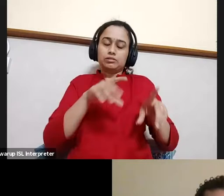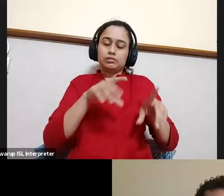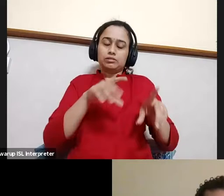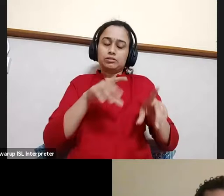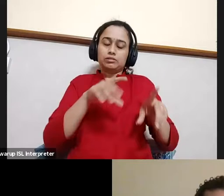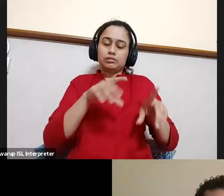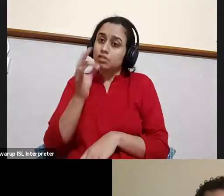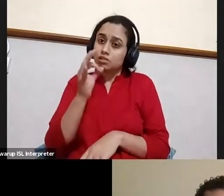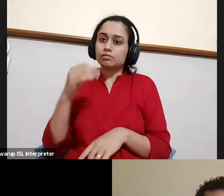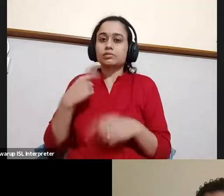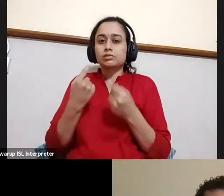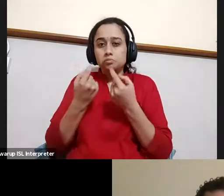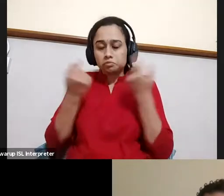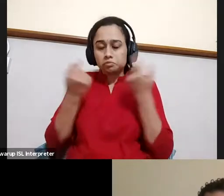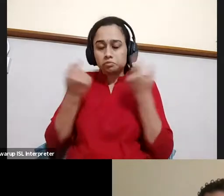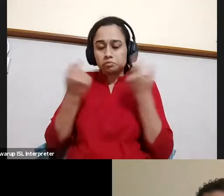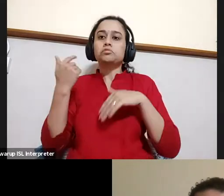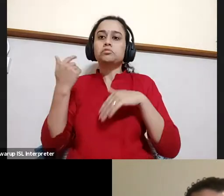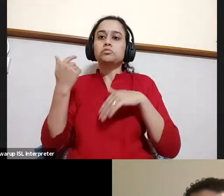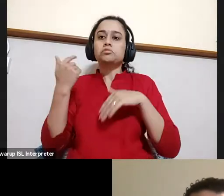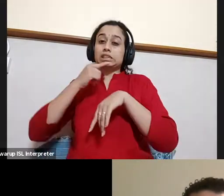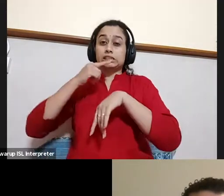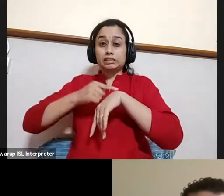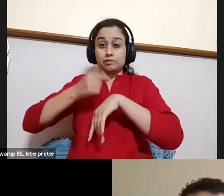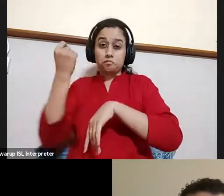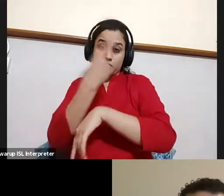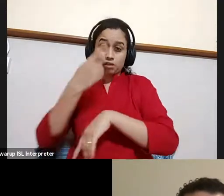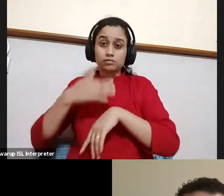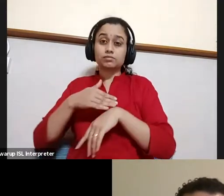spent a good month or so cleaning the negatives and then he would photograph them